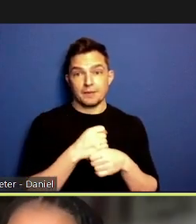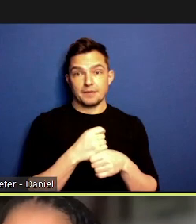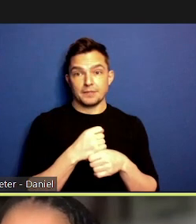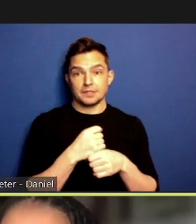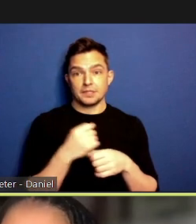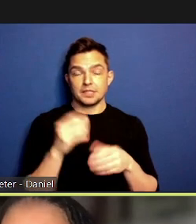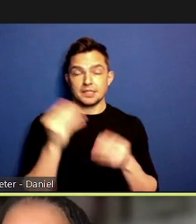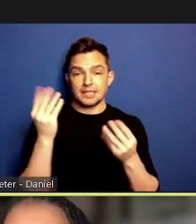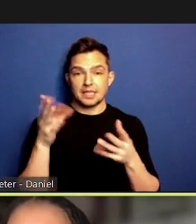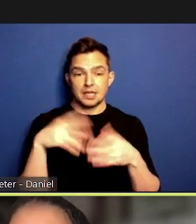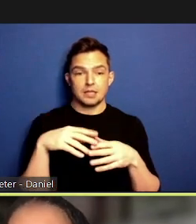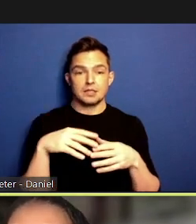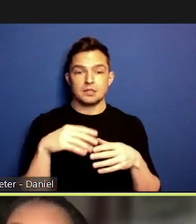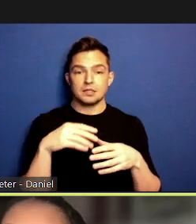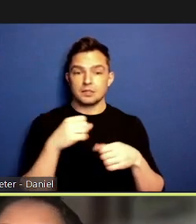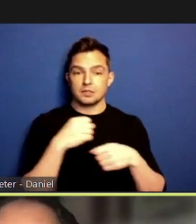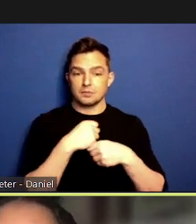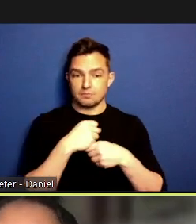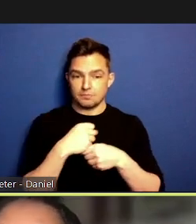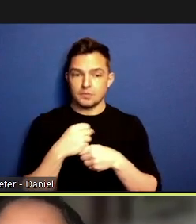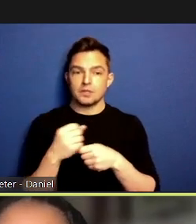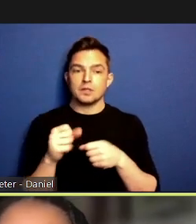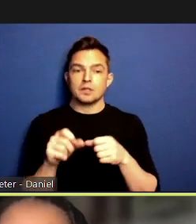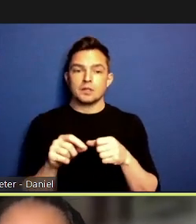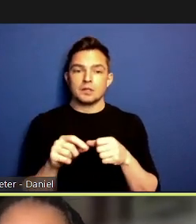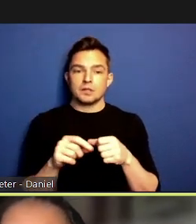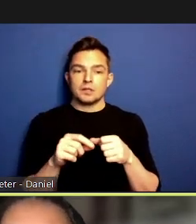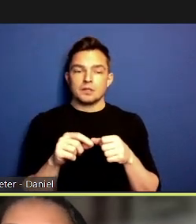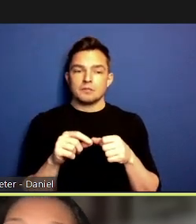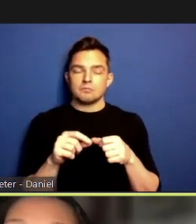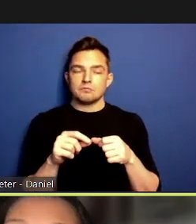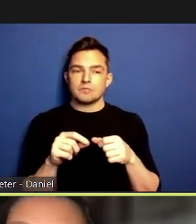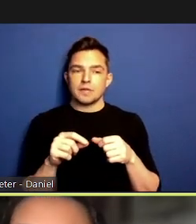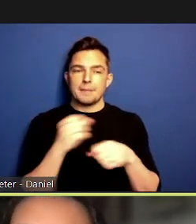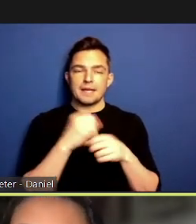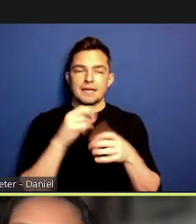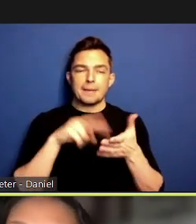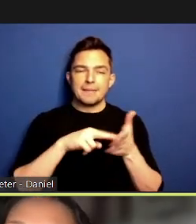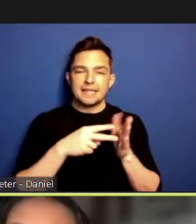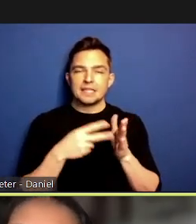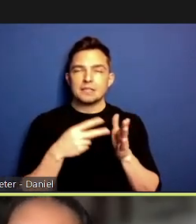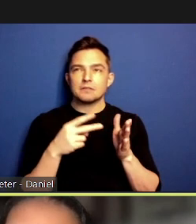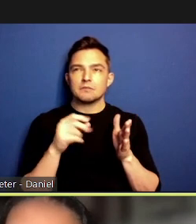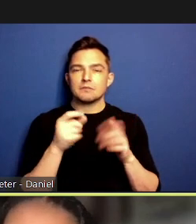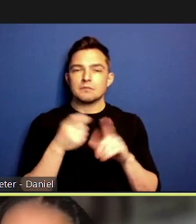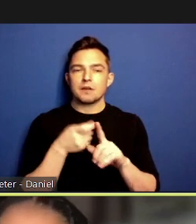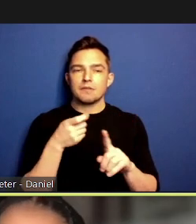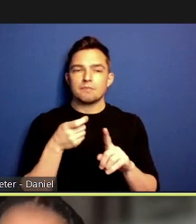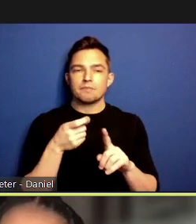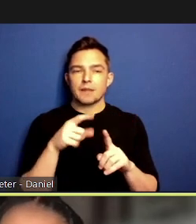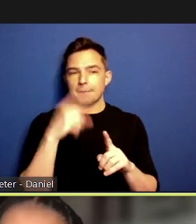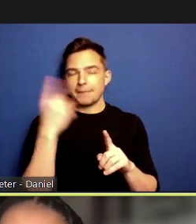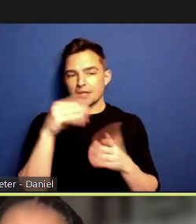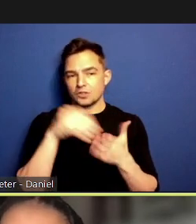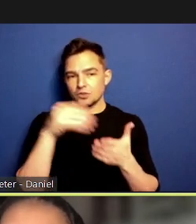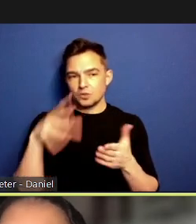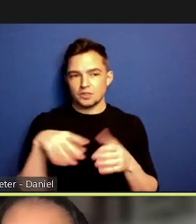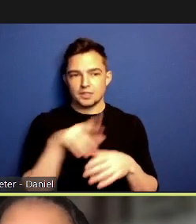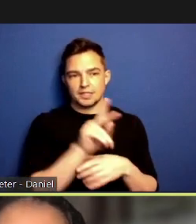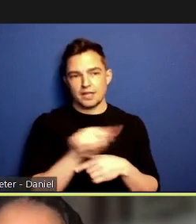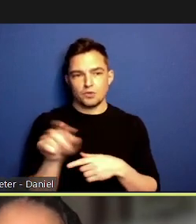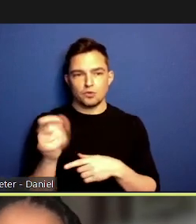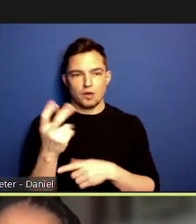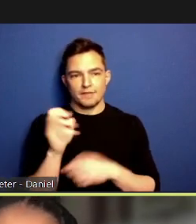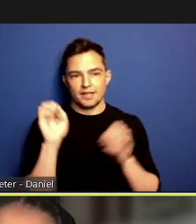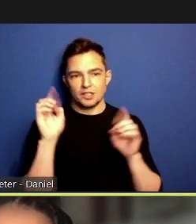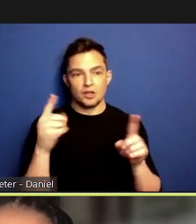role in making up the meaning of black students in K-12 education. And we can't do it without